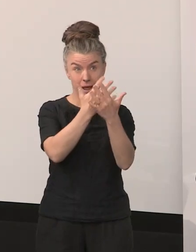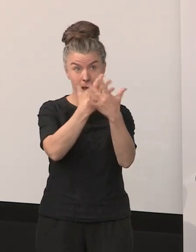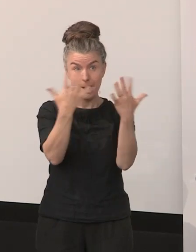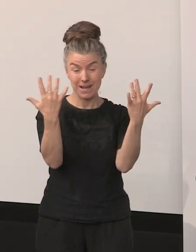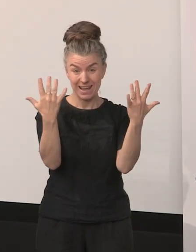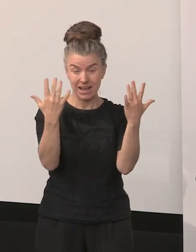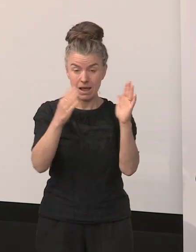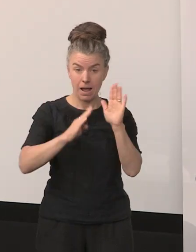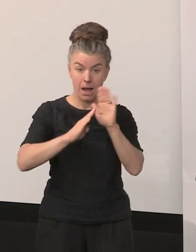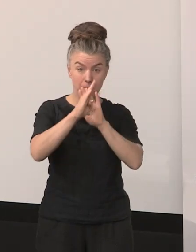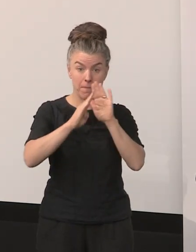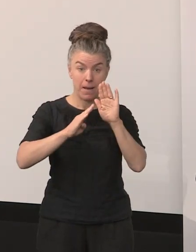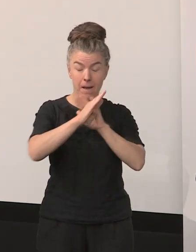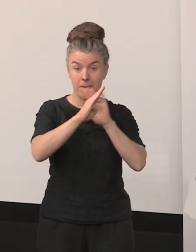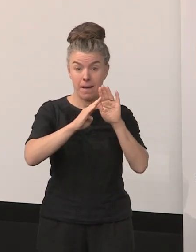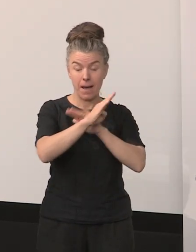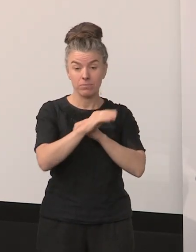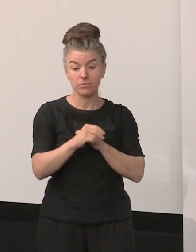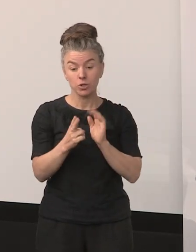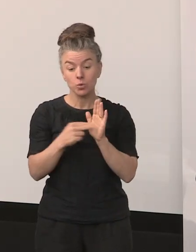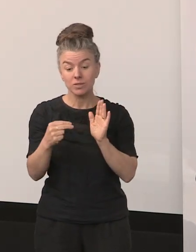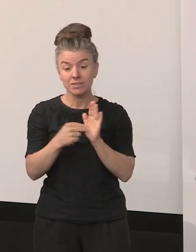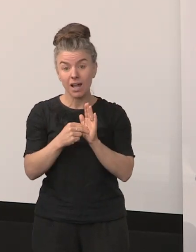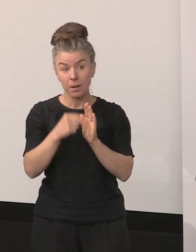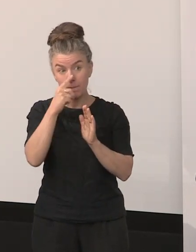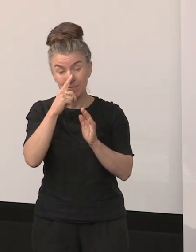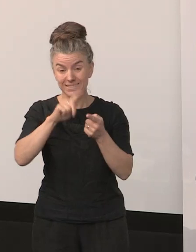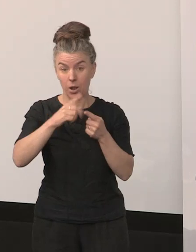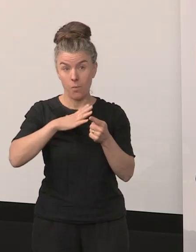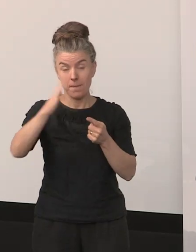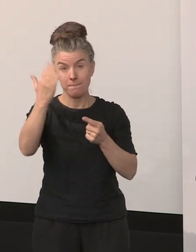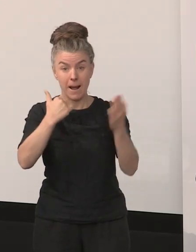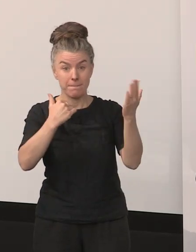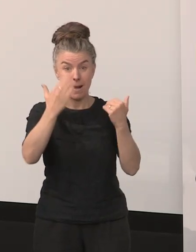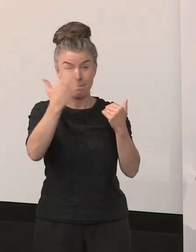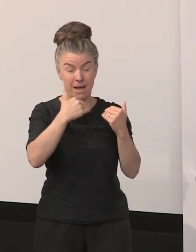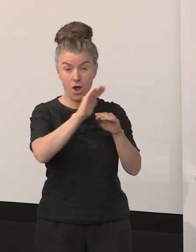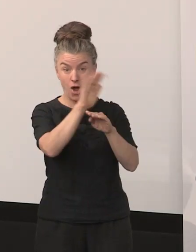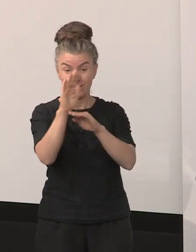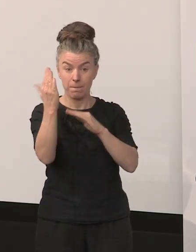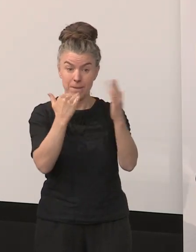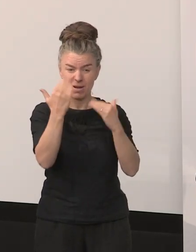remembering that, actually, the number of cases worldwide continues to grow, and also